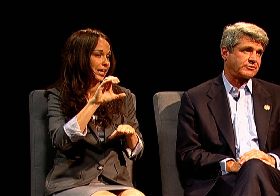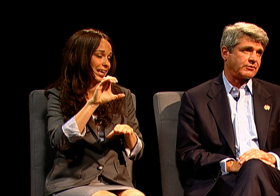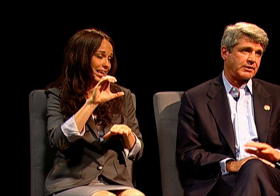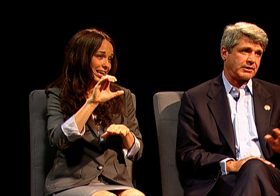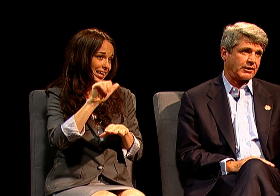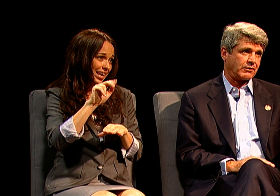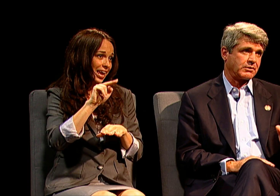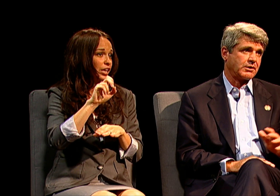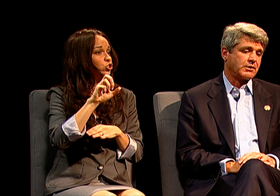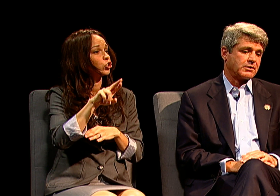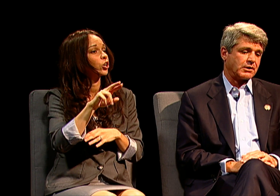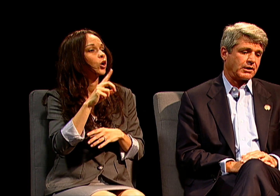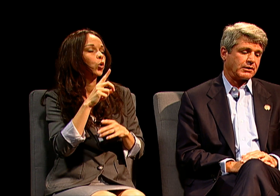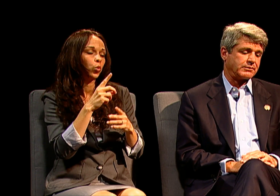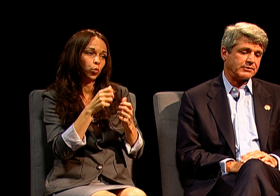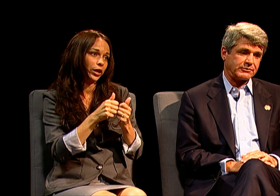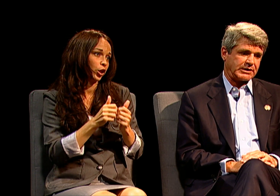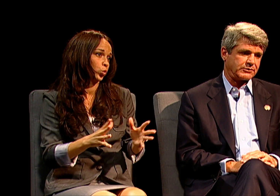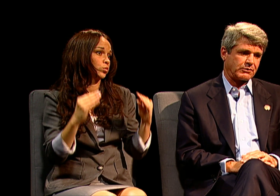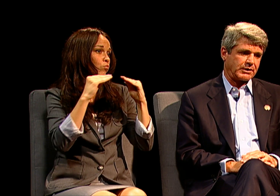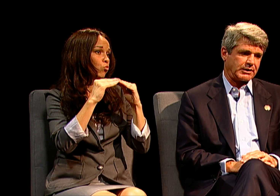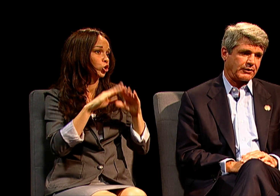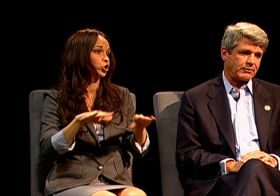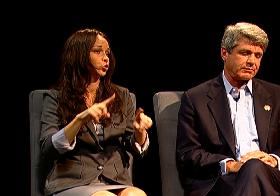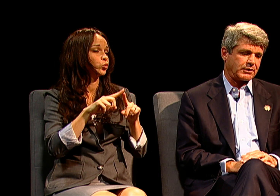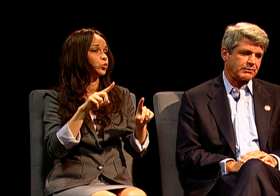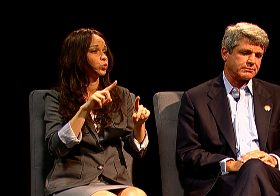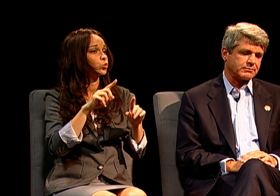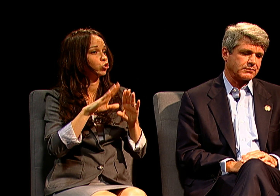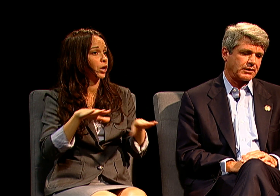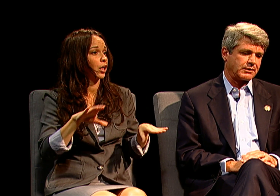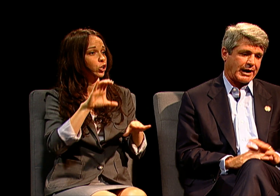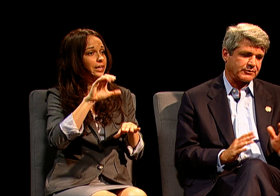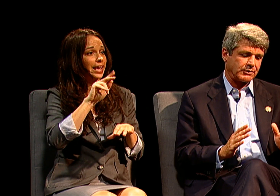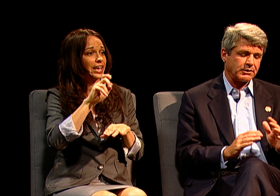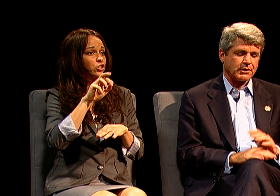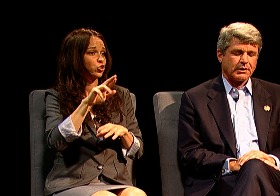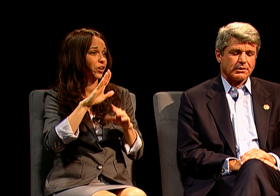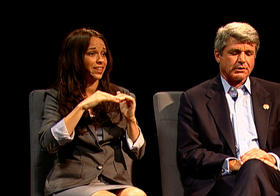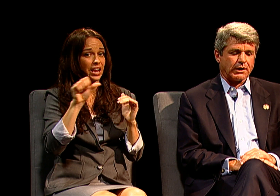THAN ANY OTHER DISEASE OR ANY OTHER, YOU KNOW, ACCIDENTS.